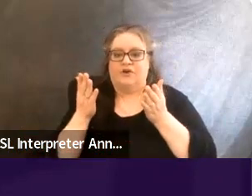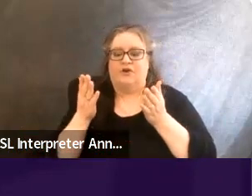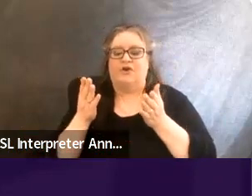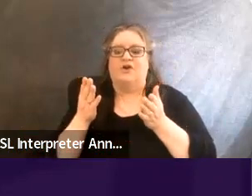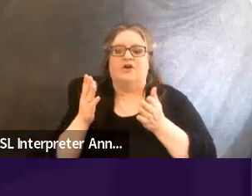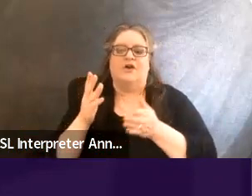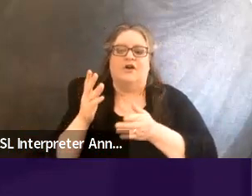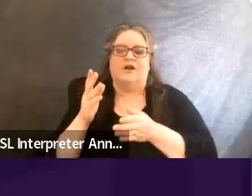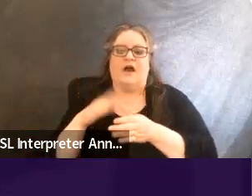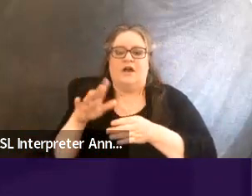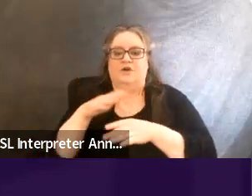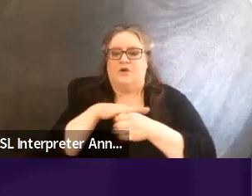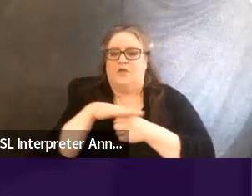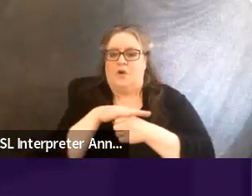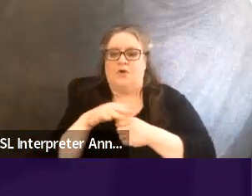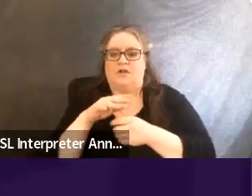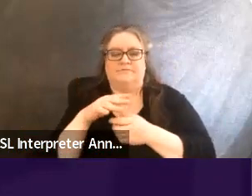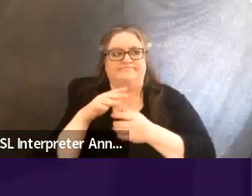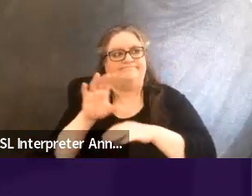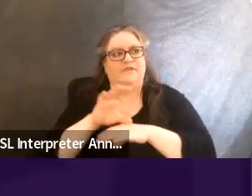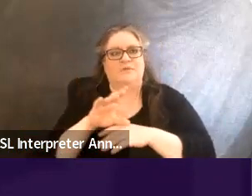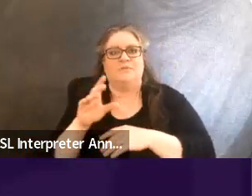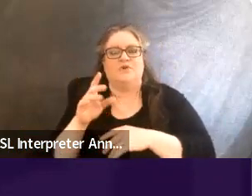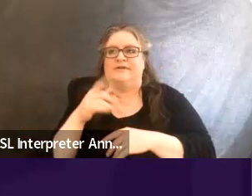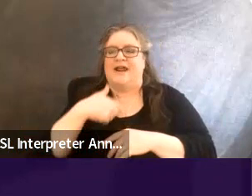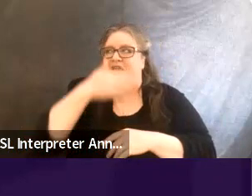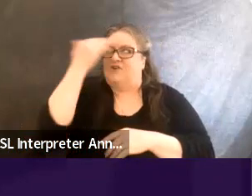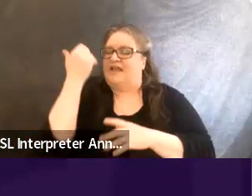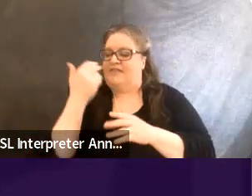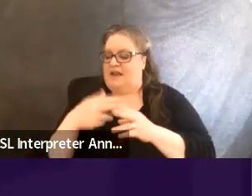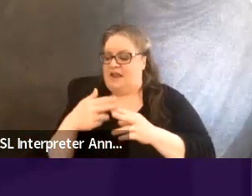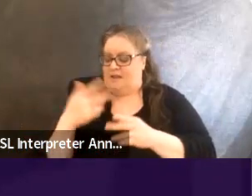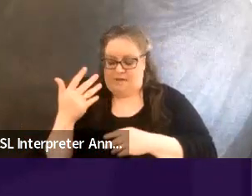something like... I forgot the name,